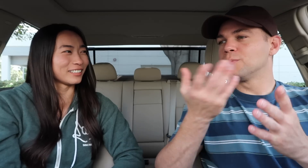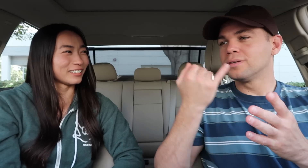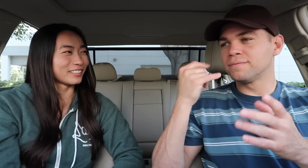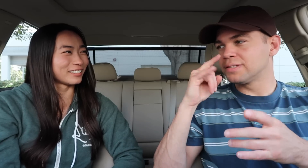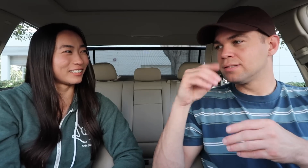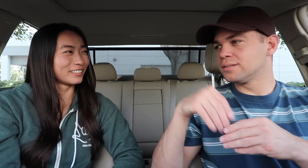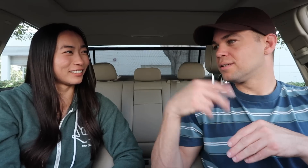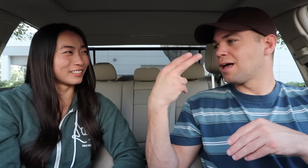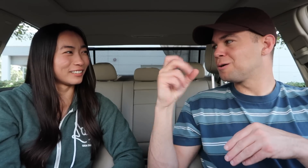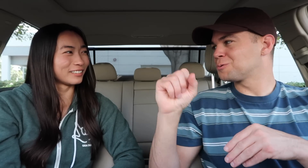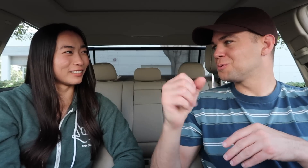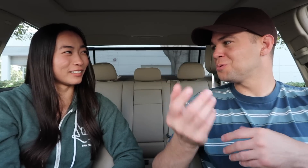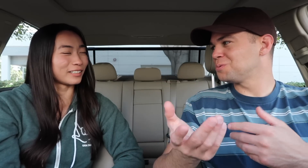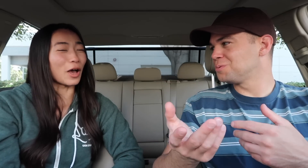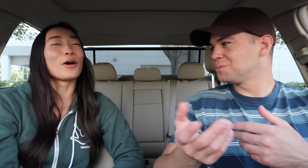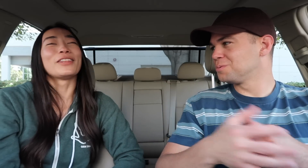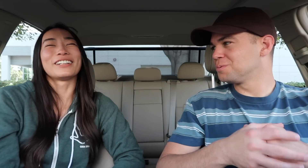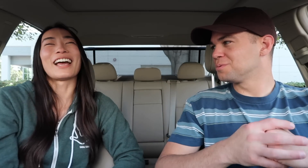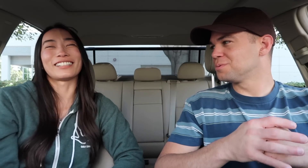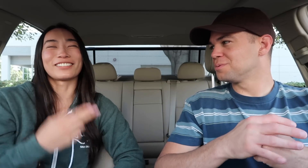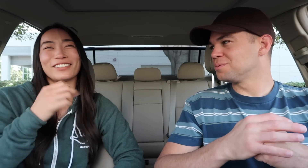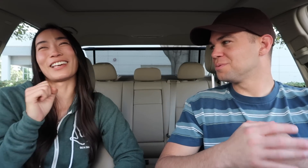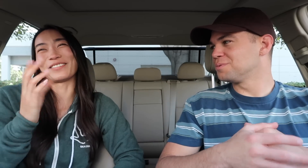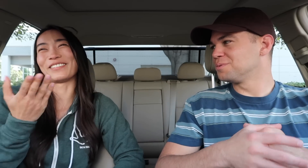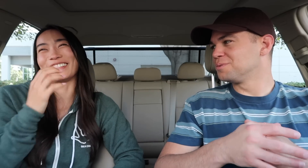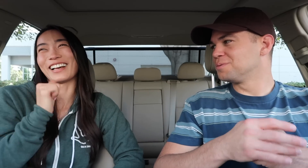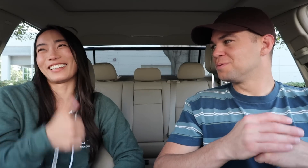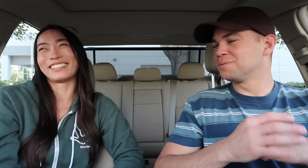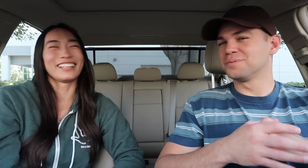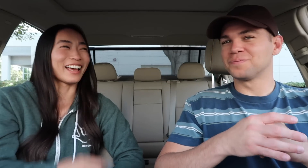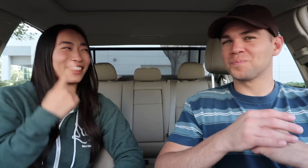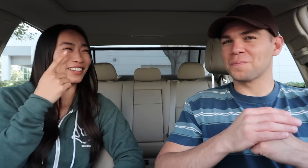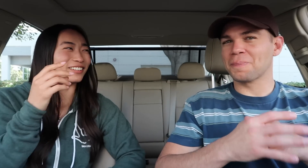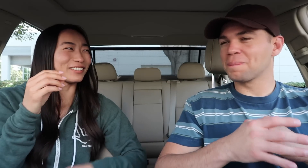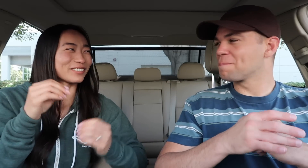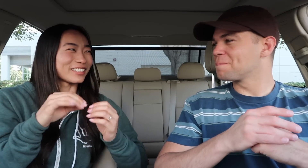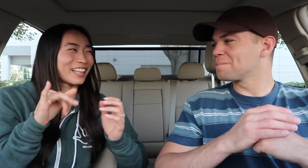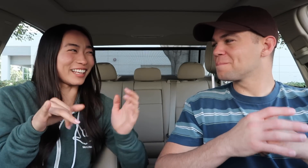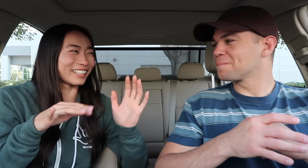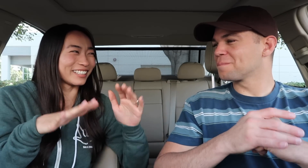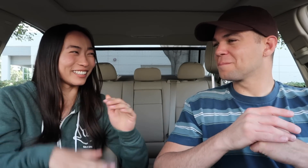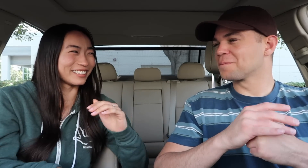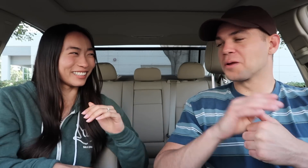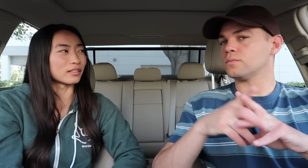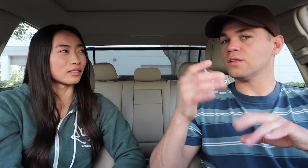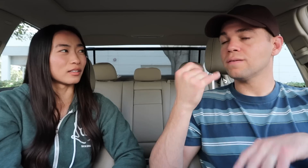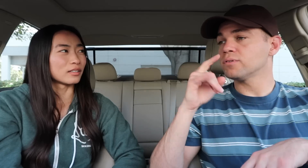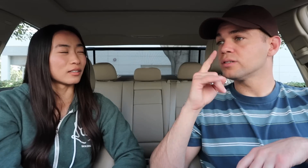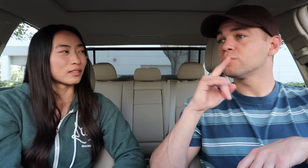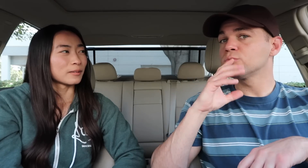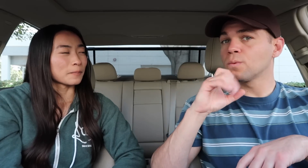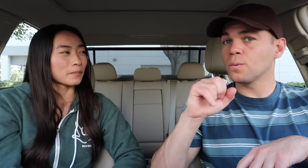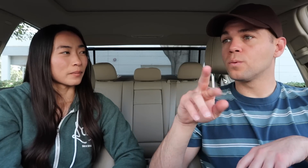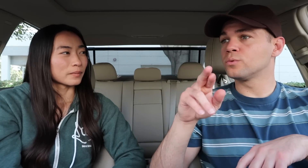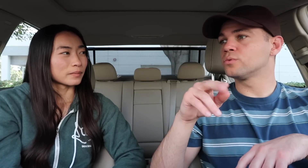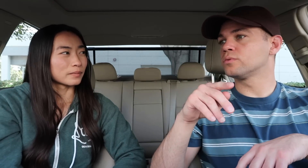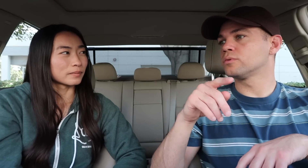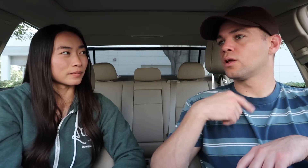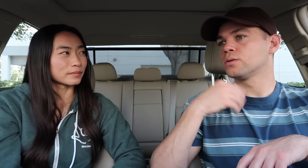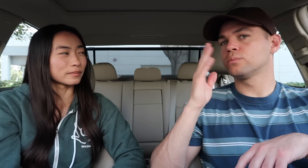what if the kids are in high school oh they're in high school okay maybe not I thought they were more like little kids if the kids were older